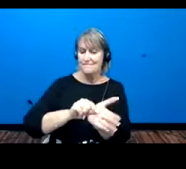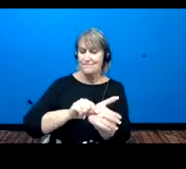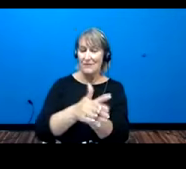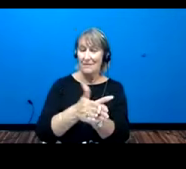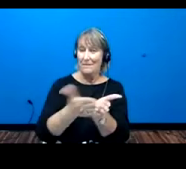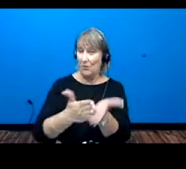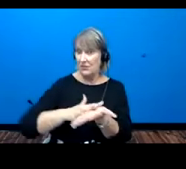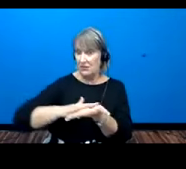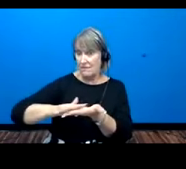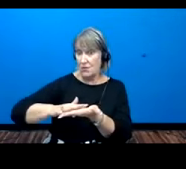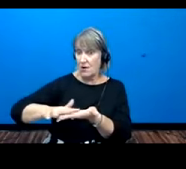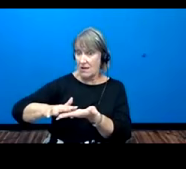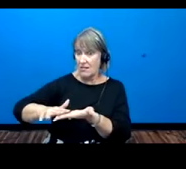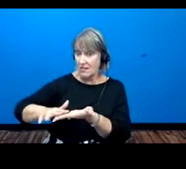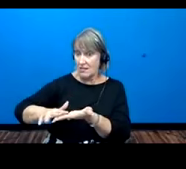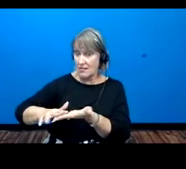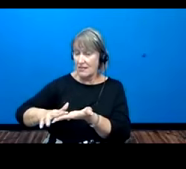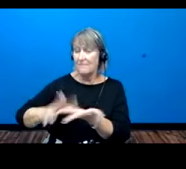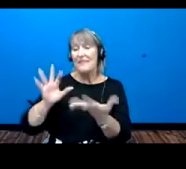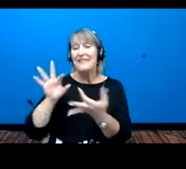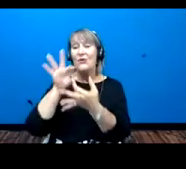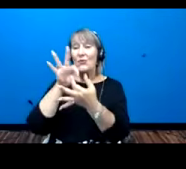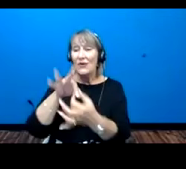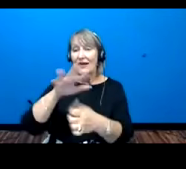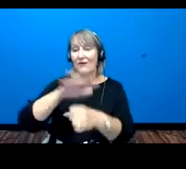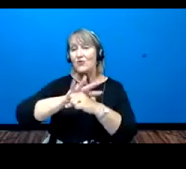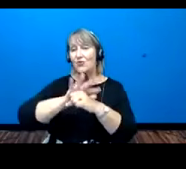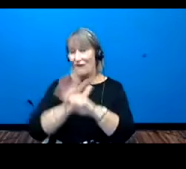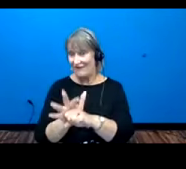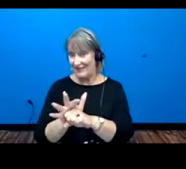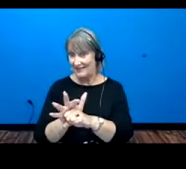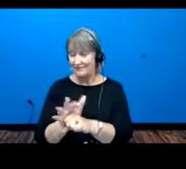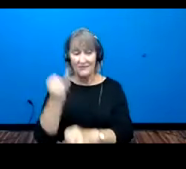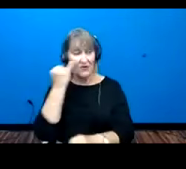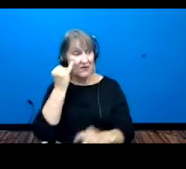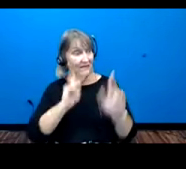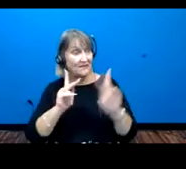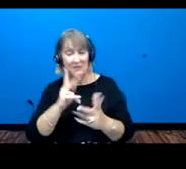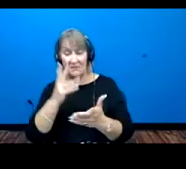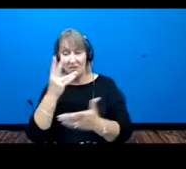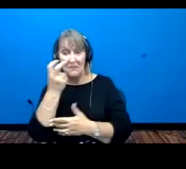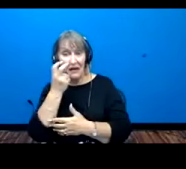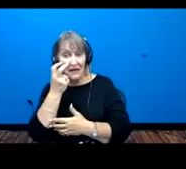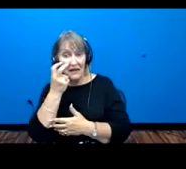materials that are related to COVID, so making sure that folks can access that either if they want it through the refreshable